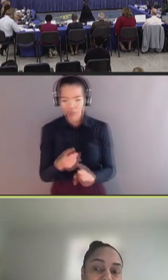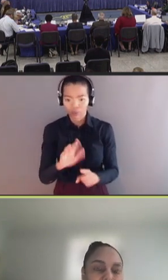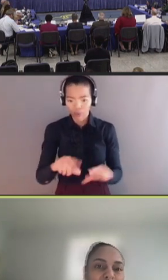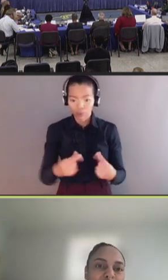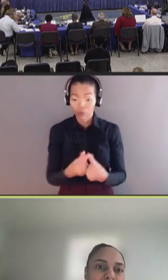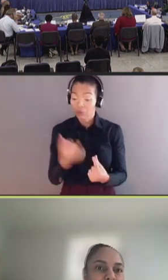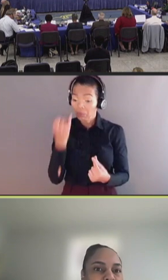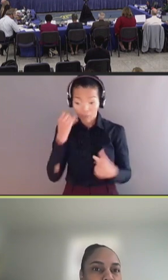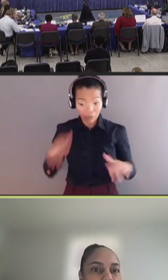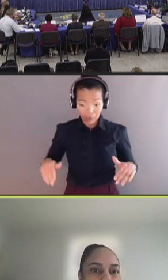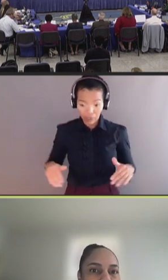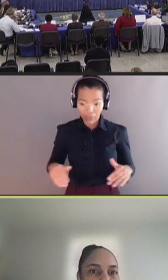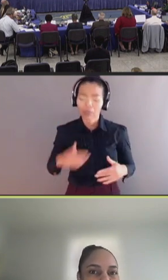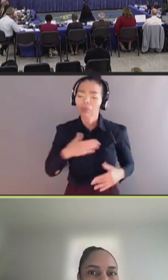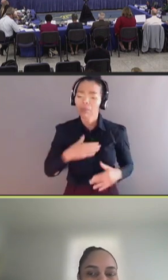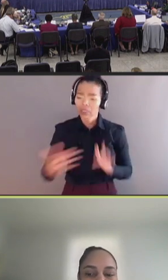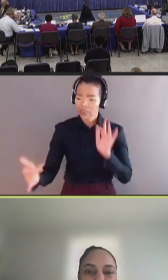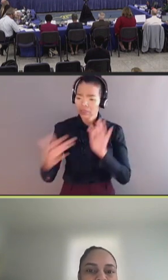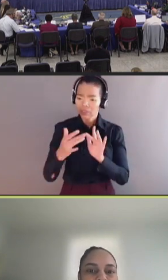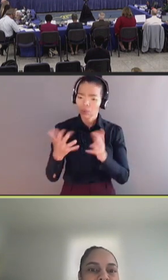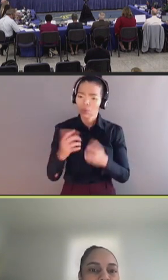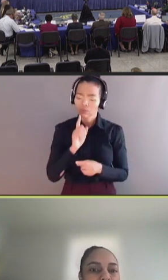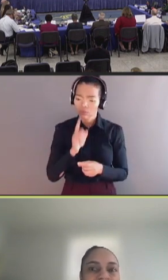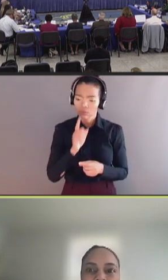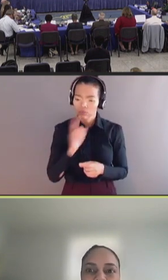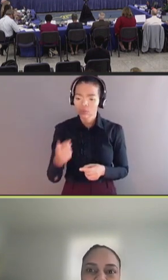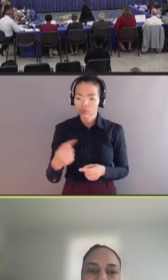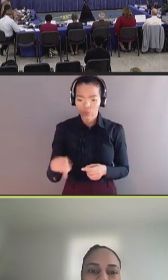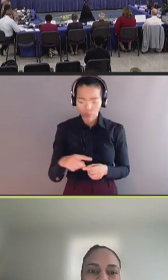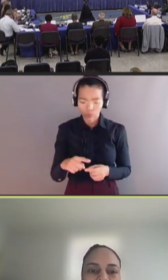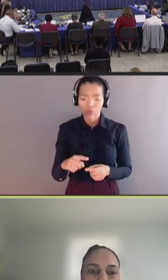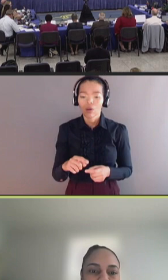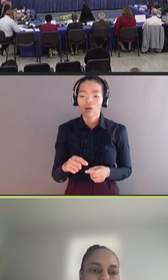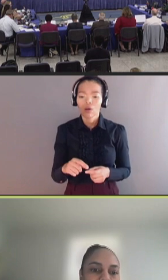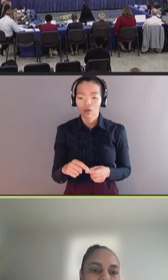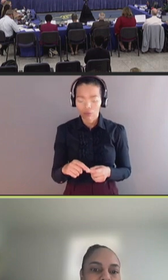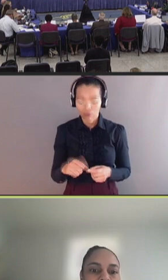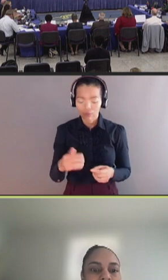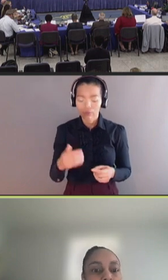to me after this. Because we want to make sure that you are in touch and get these resources.